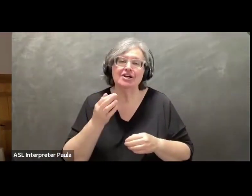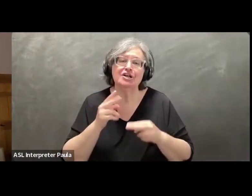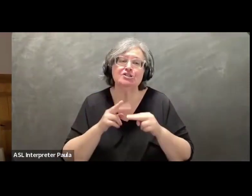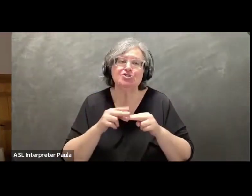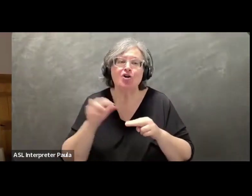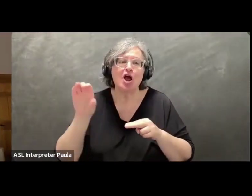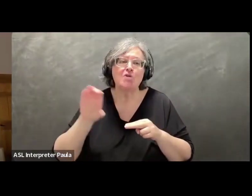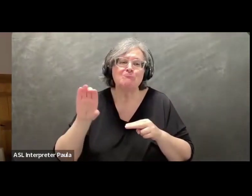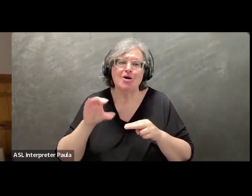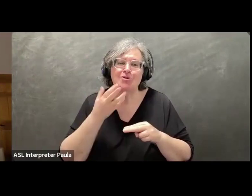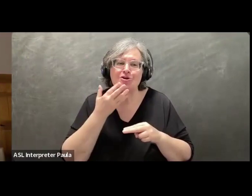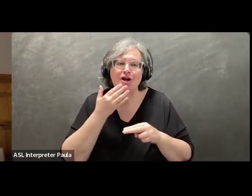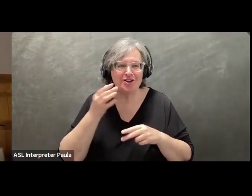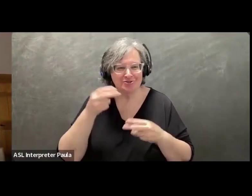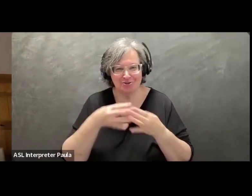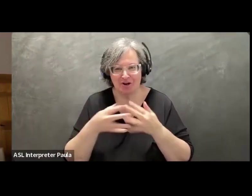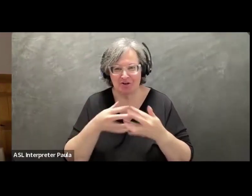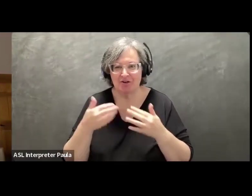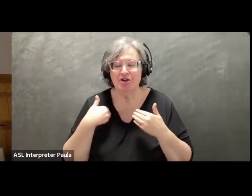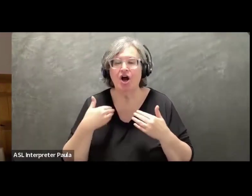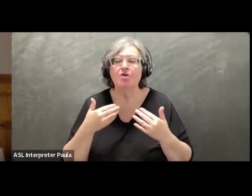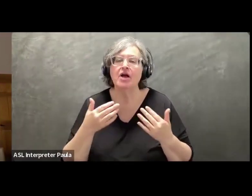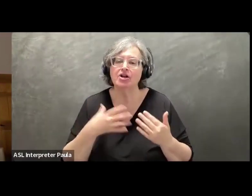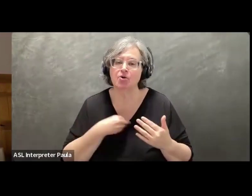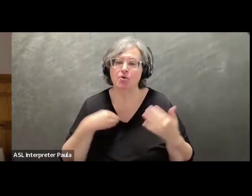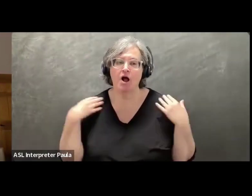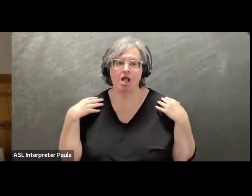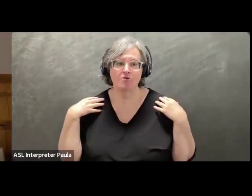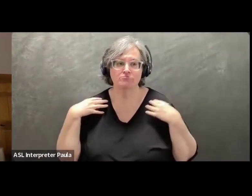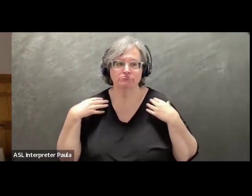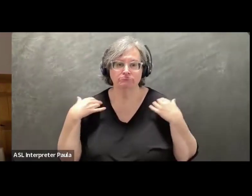and I'm wearing a white long sleeve top with a V neck, and I